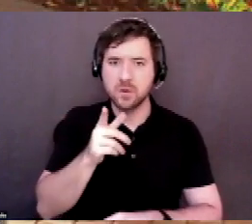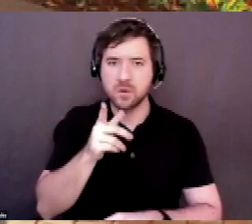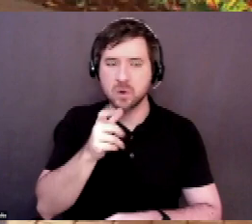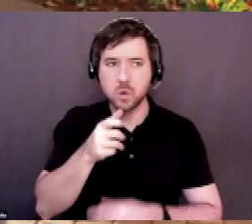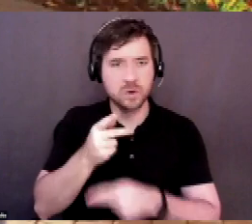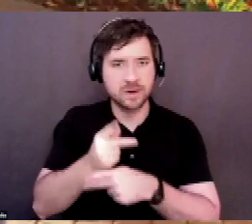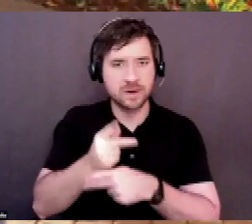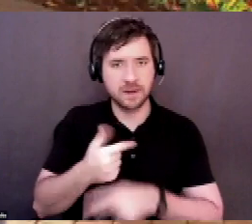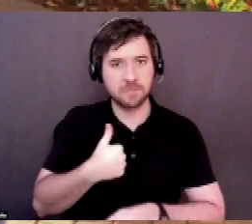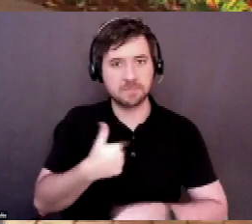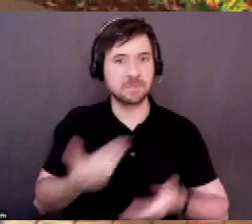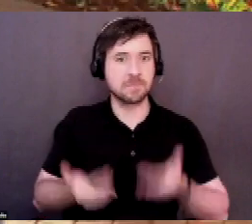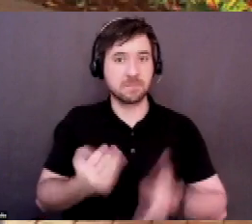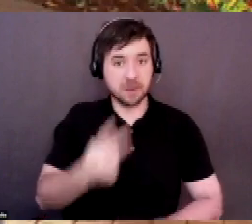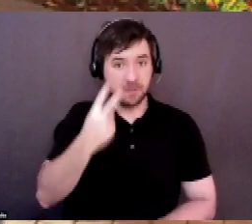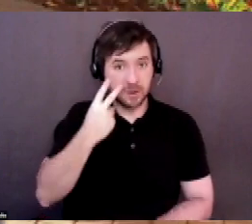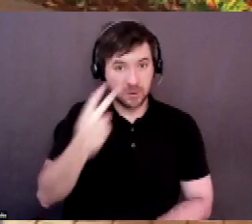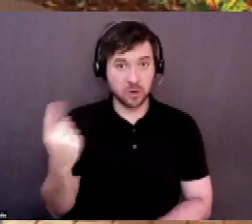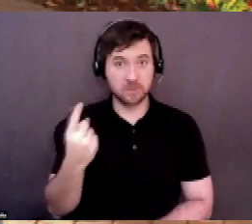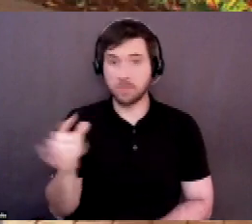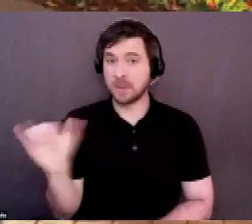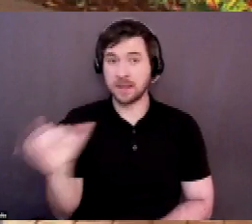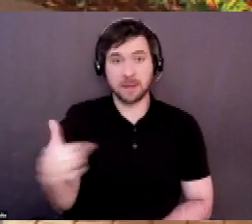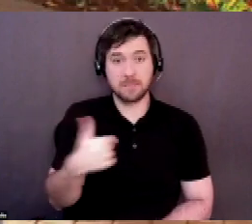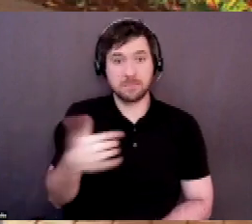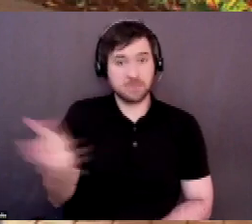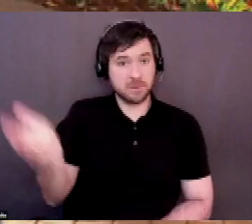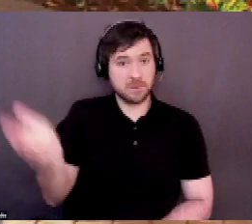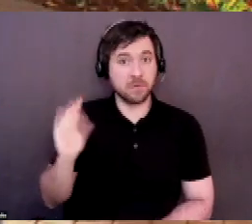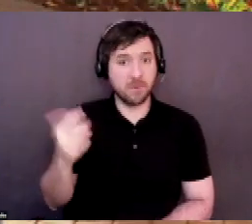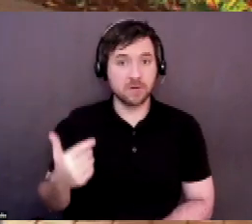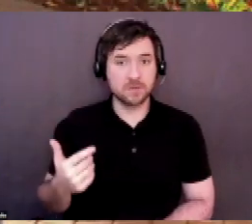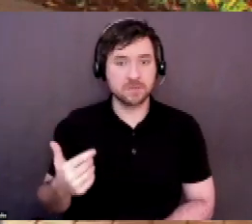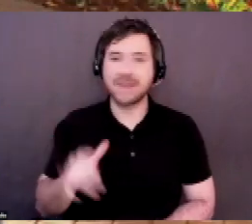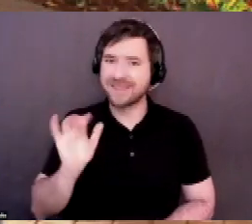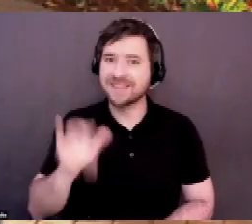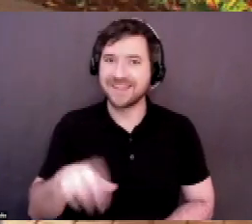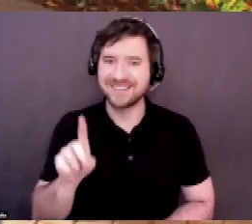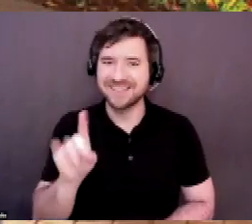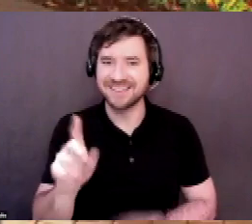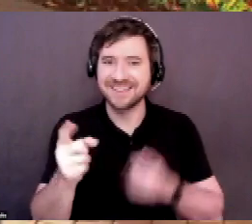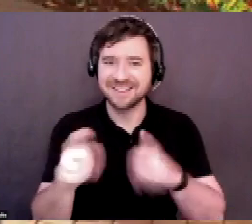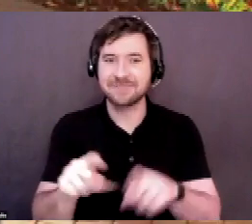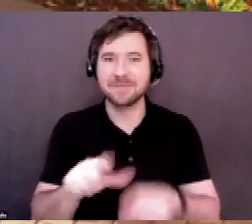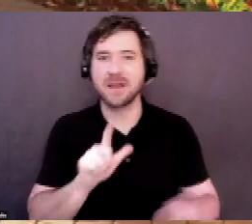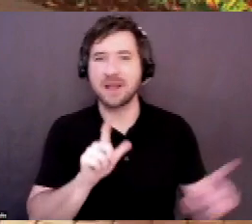And that turned out to be actually the case. Laura talked a little bit